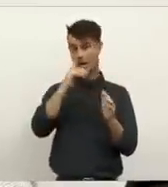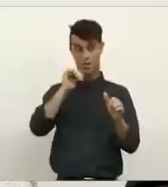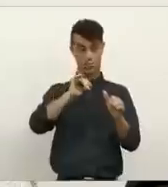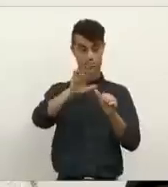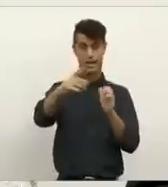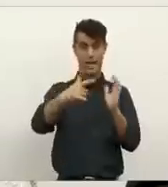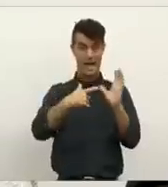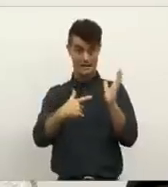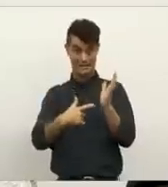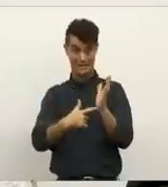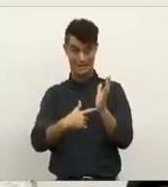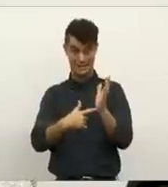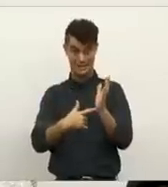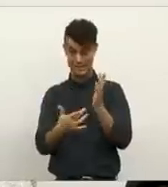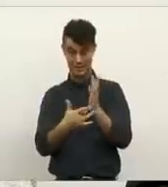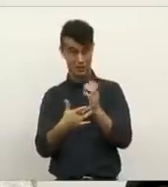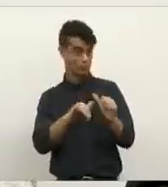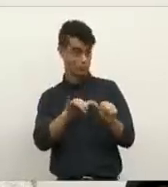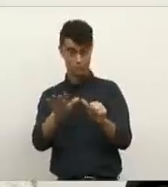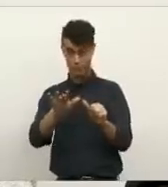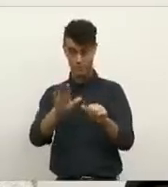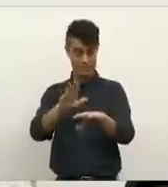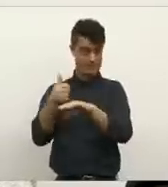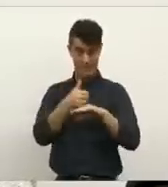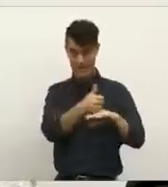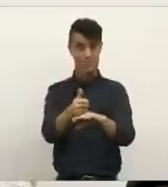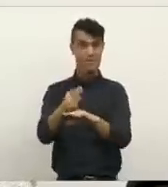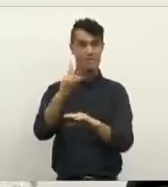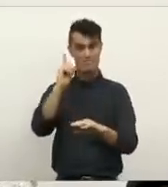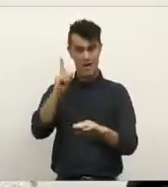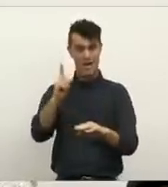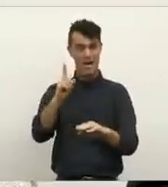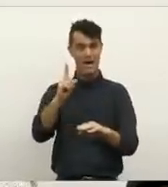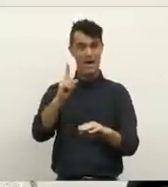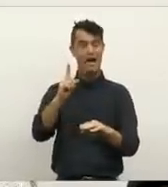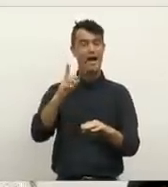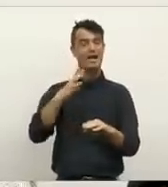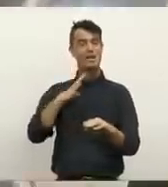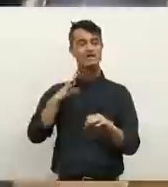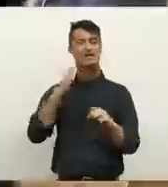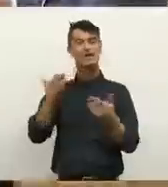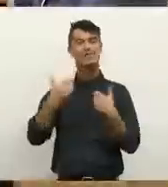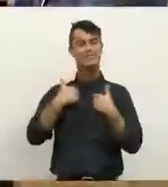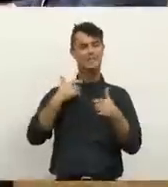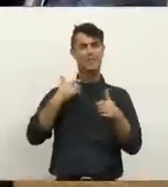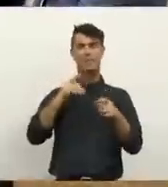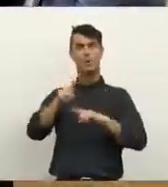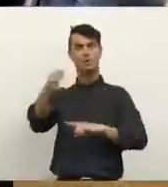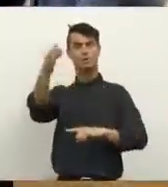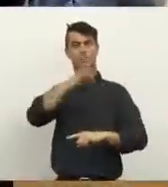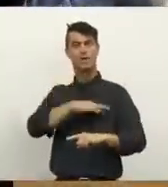And so everything needs to work well to get the most out of your plan. Just gonna add a point to what Carl's called out there.